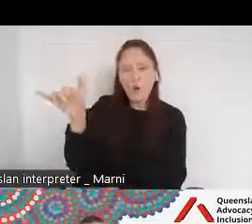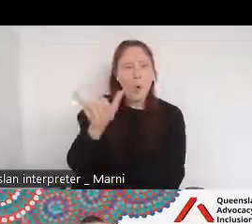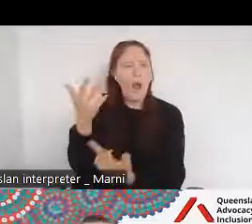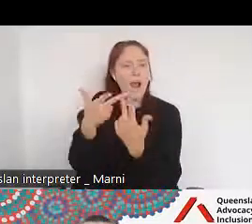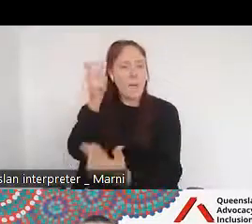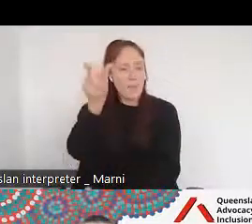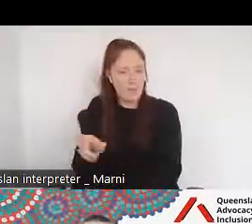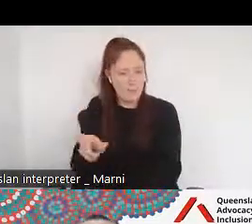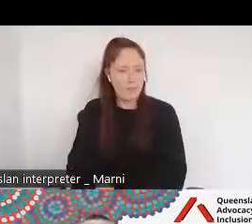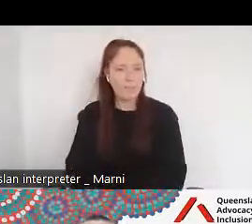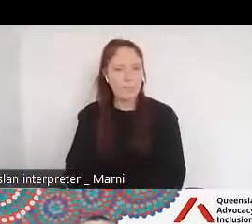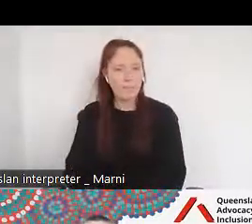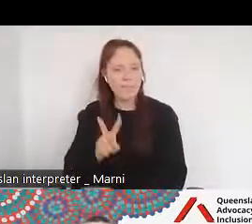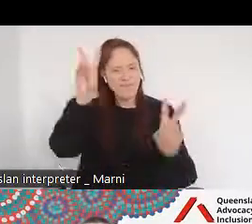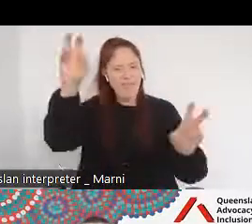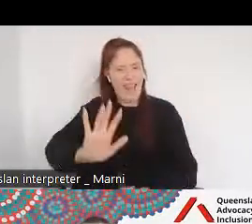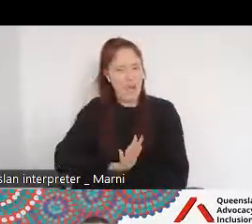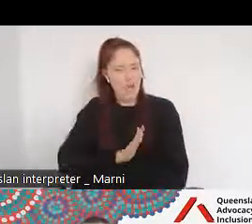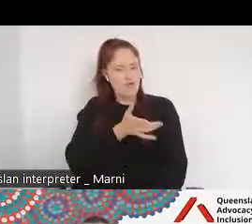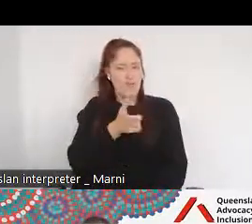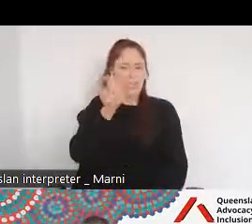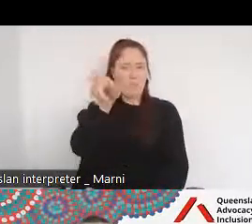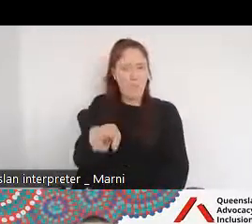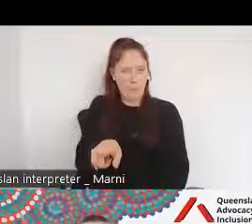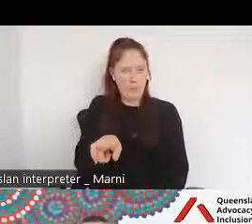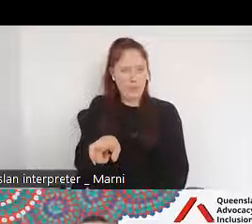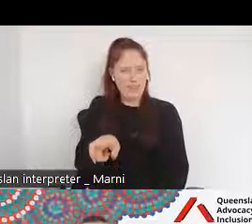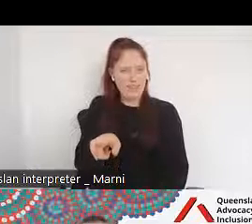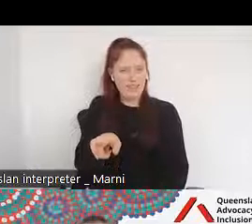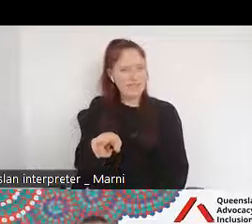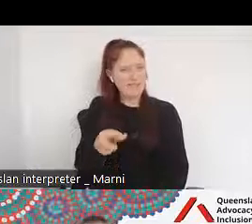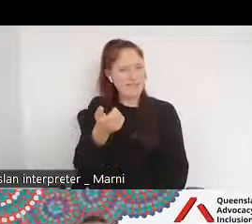The term "interested person" within the Act has a specific meaning, it's quite broad. It says